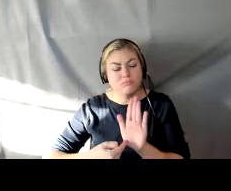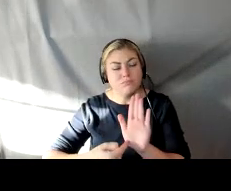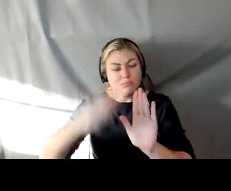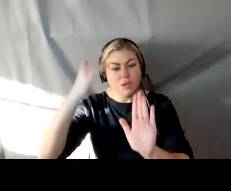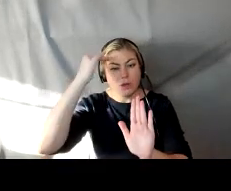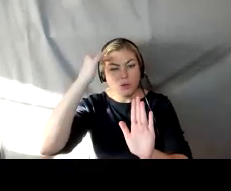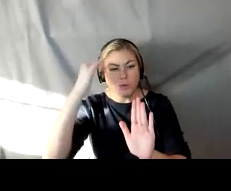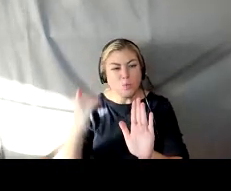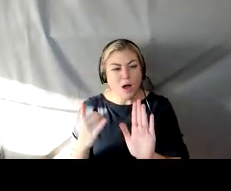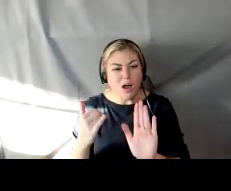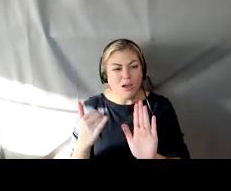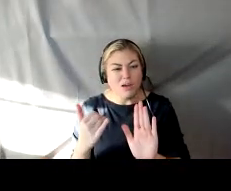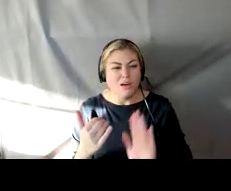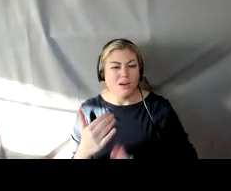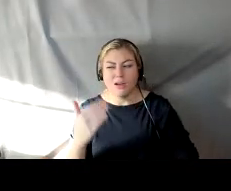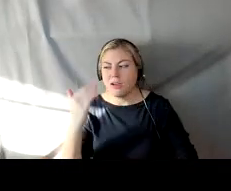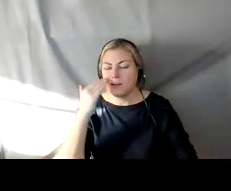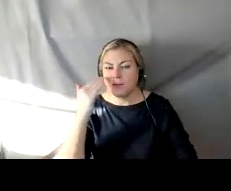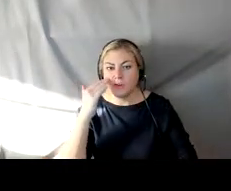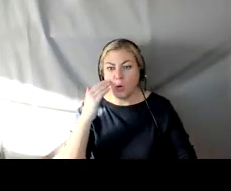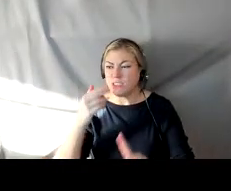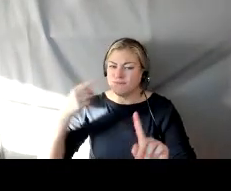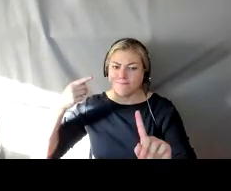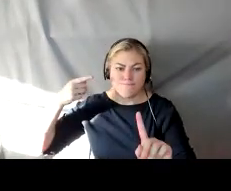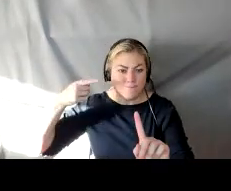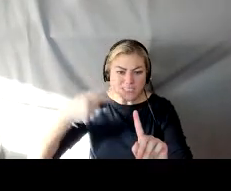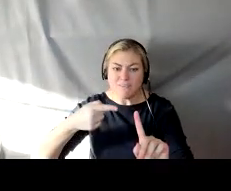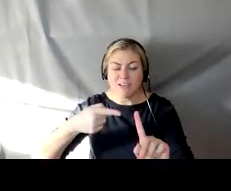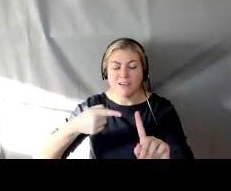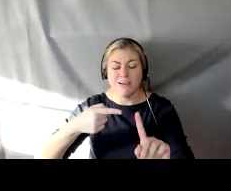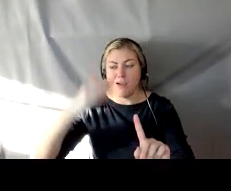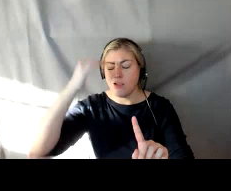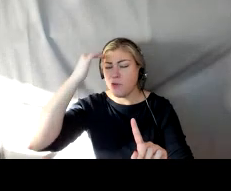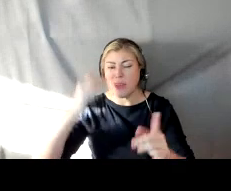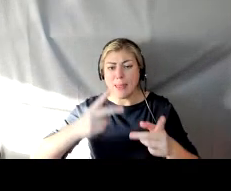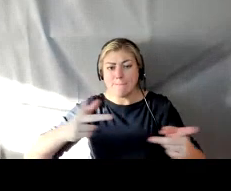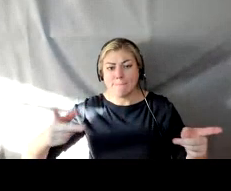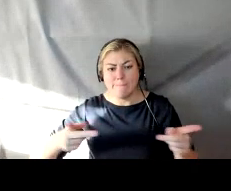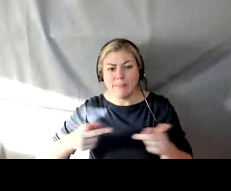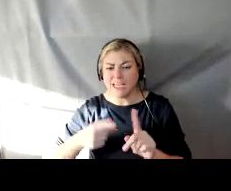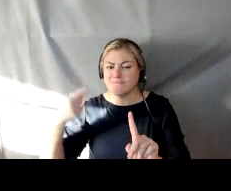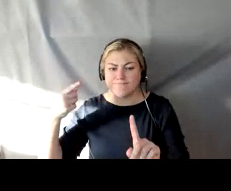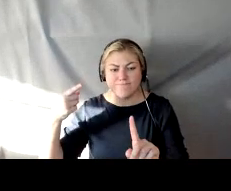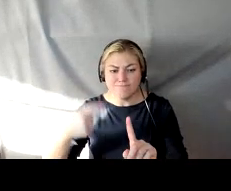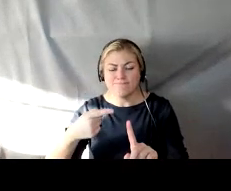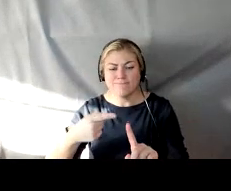study area contribute or exemplify a distinct aspect of the American National heritage.